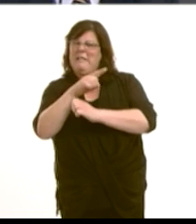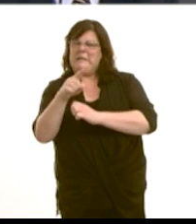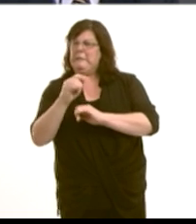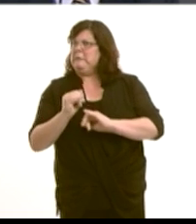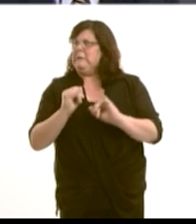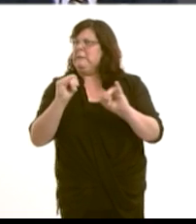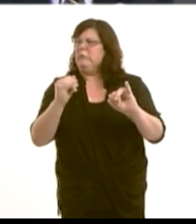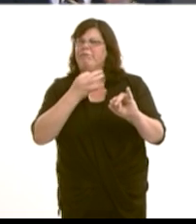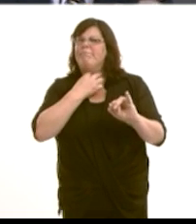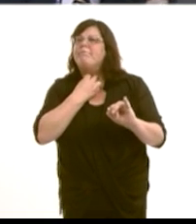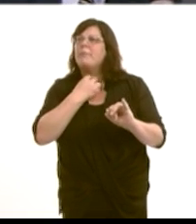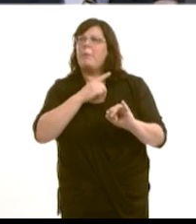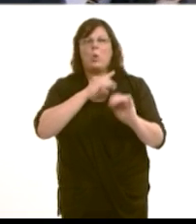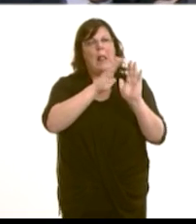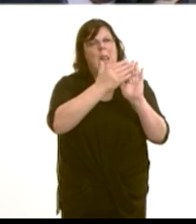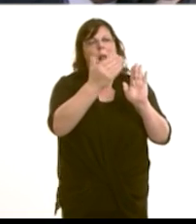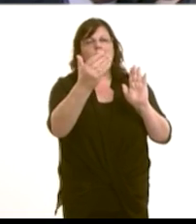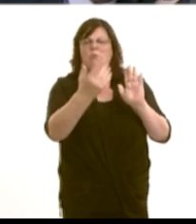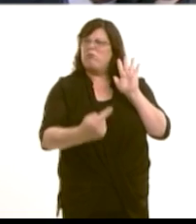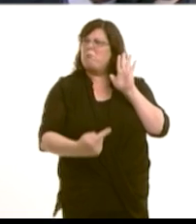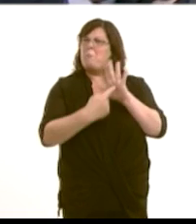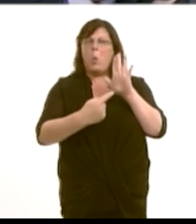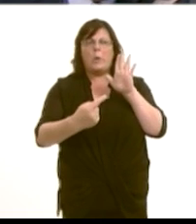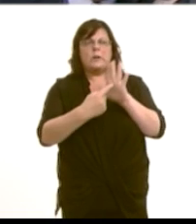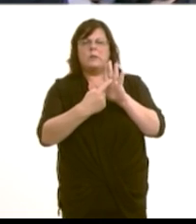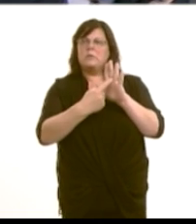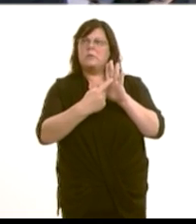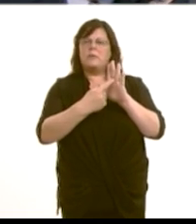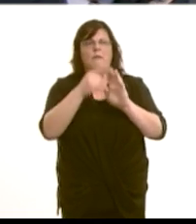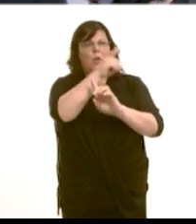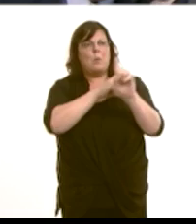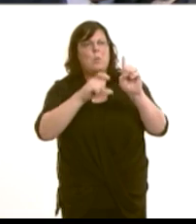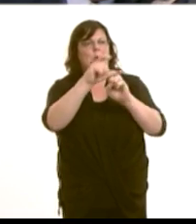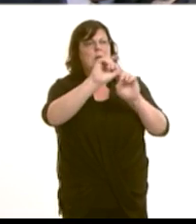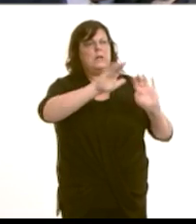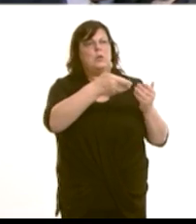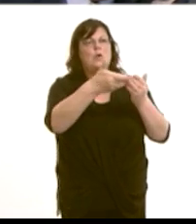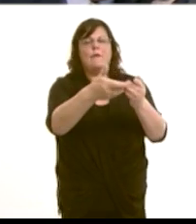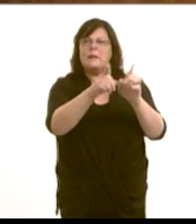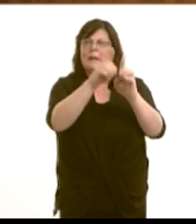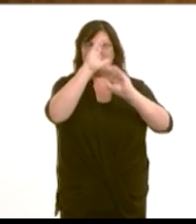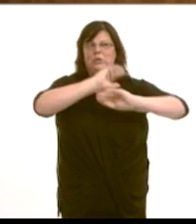must surely be regarded as a vitally important part of the wider education service of this country?